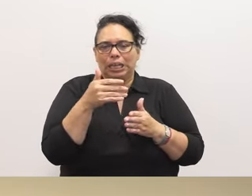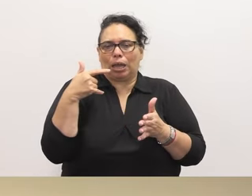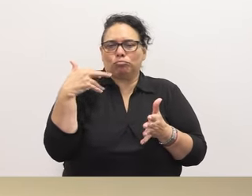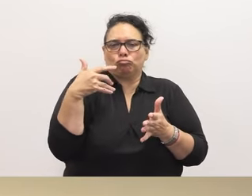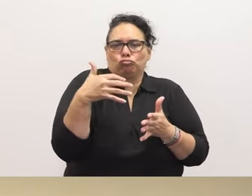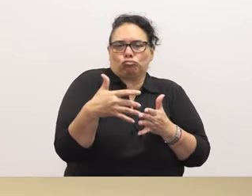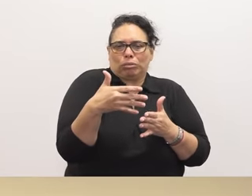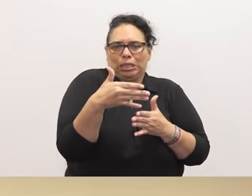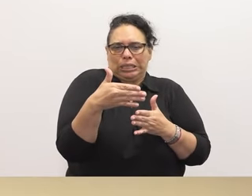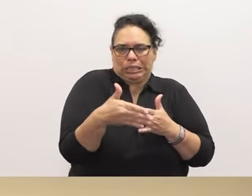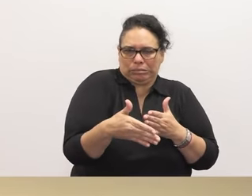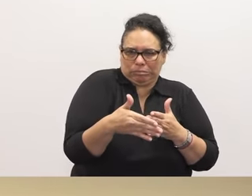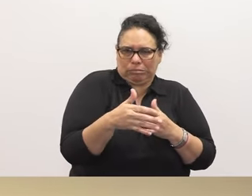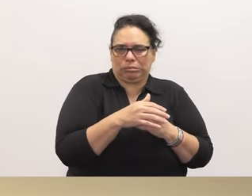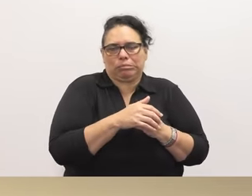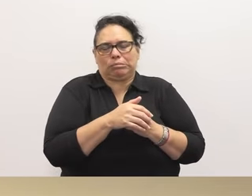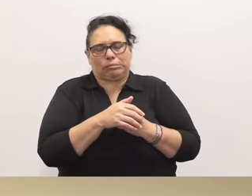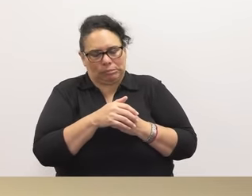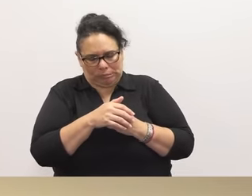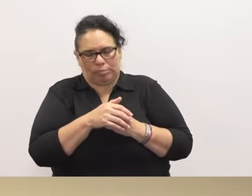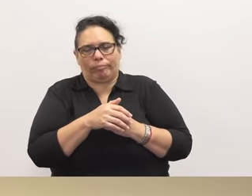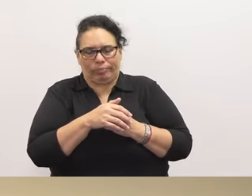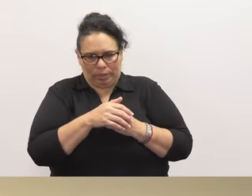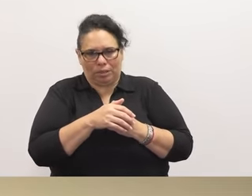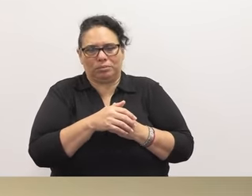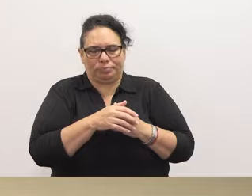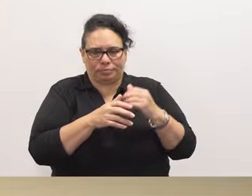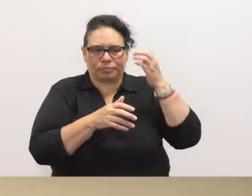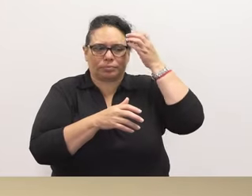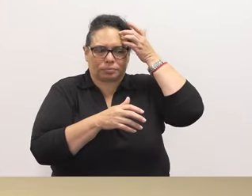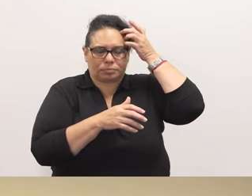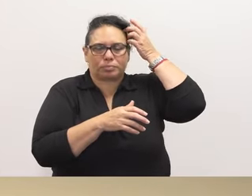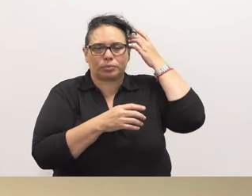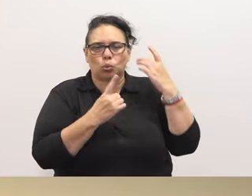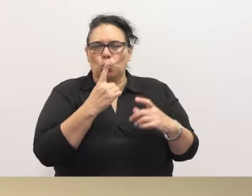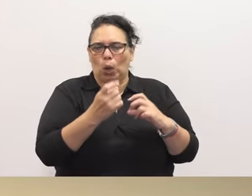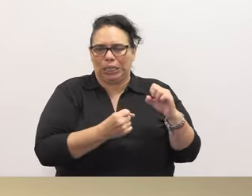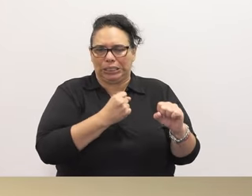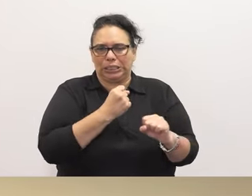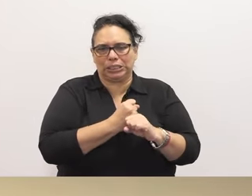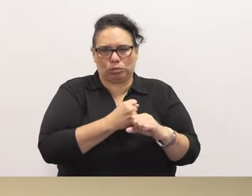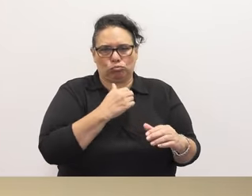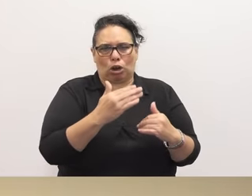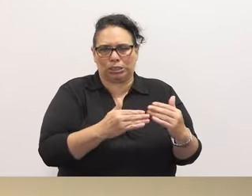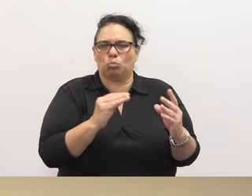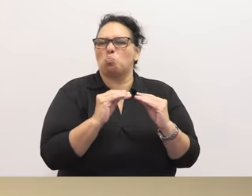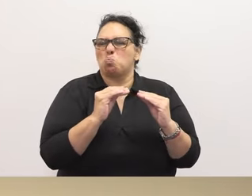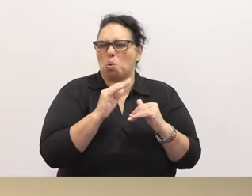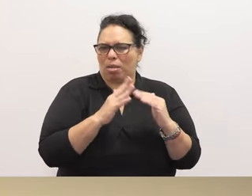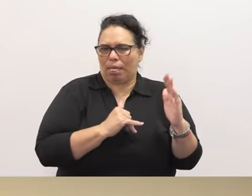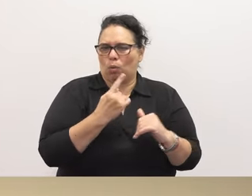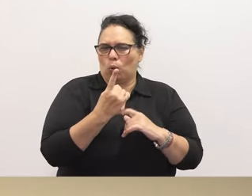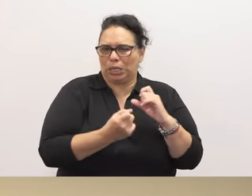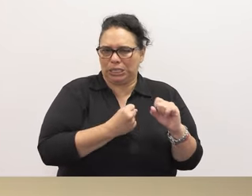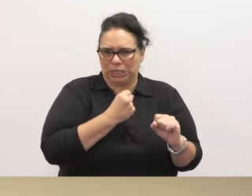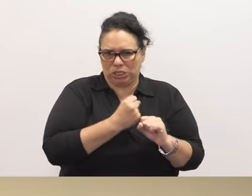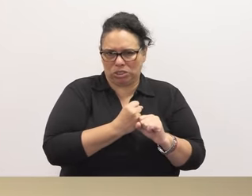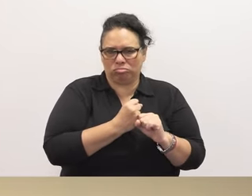is really slightly more than a year long process. A process that began with doing some intentional listening